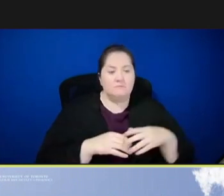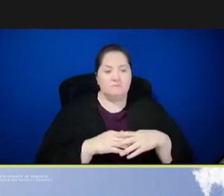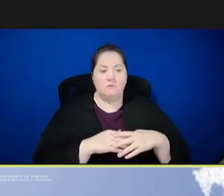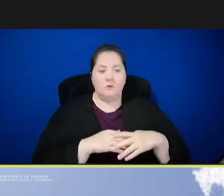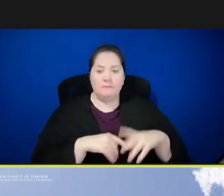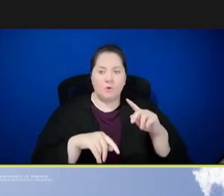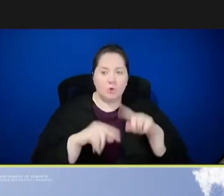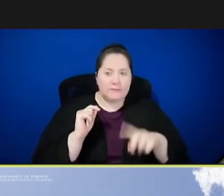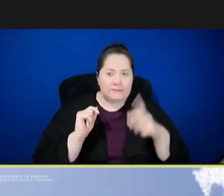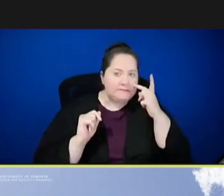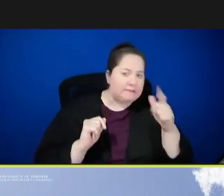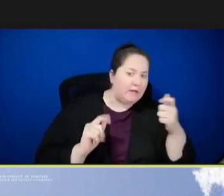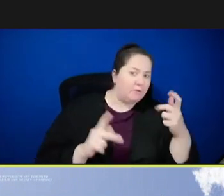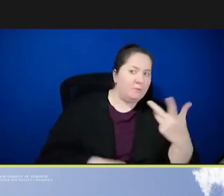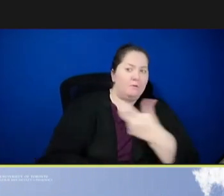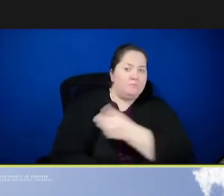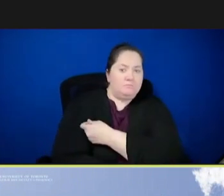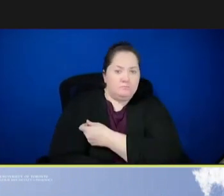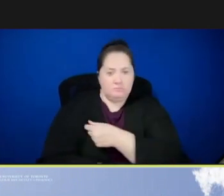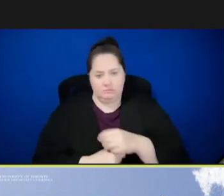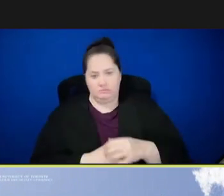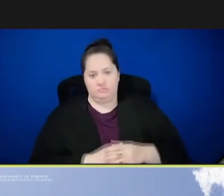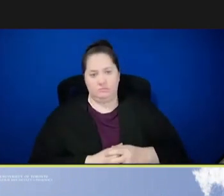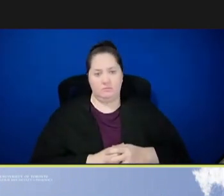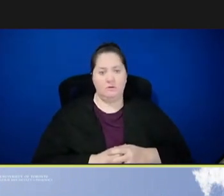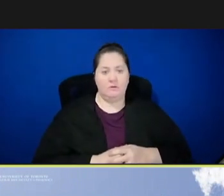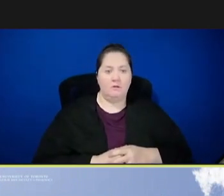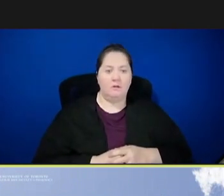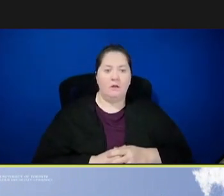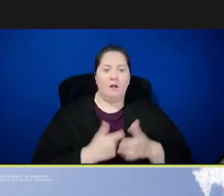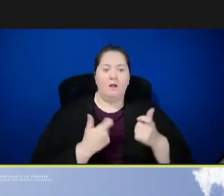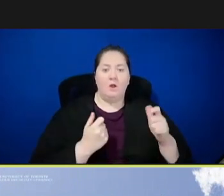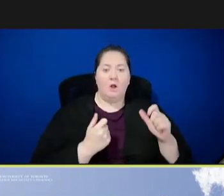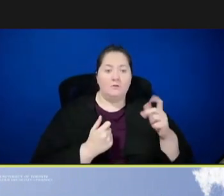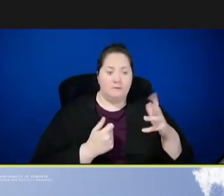see other people getting vaccinated. And there's a large space between the tables.